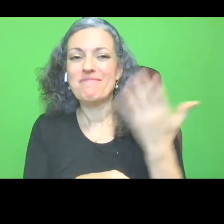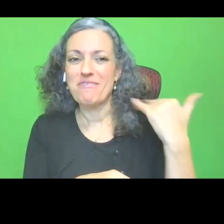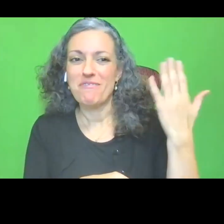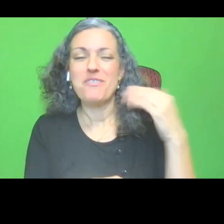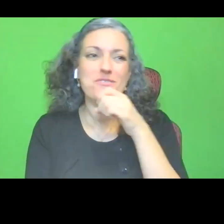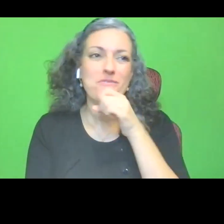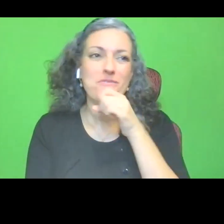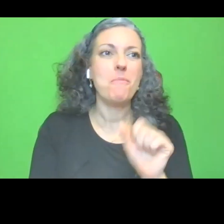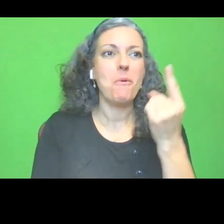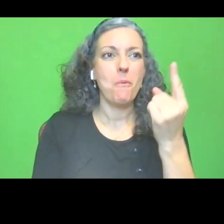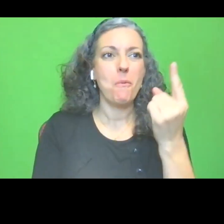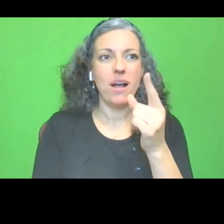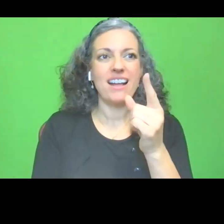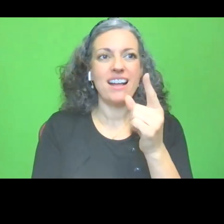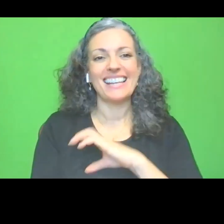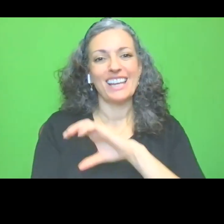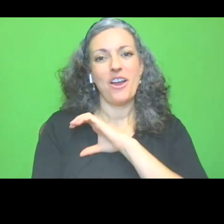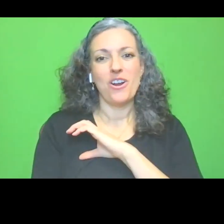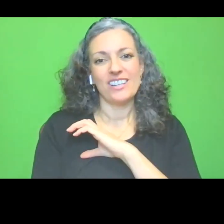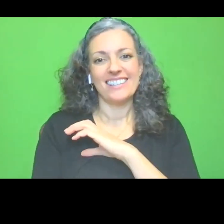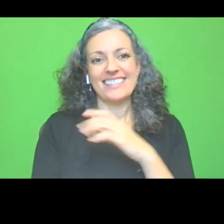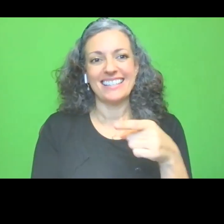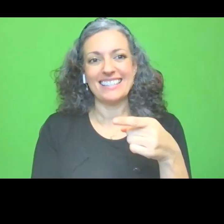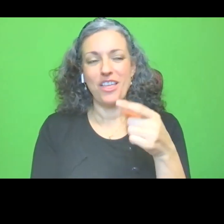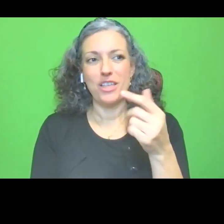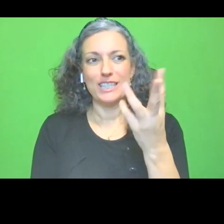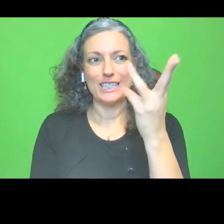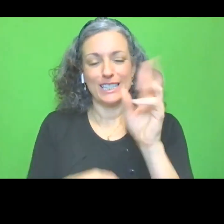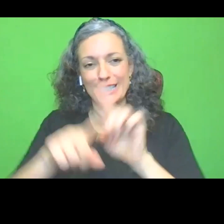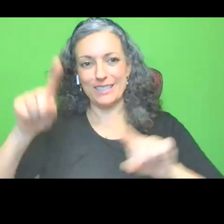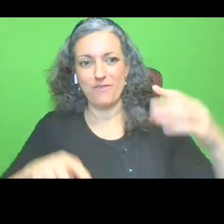after being yelled at by six different bosses for not doing something right, he makes a comment